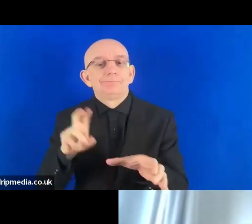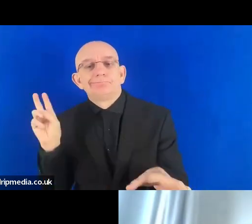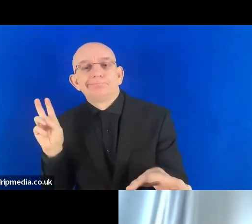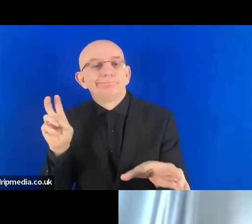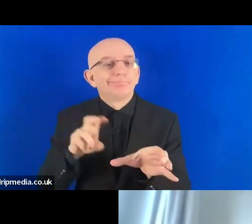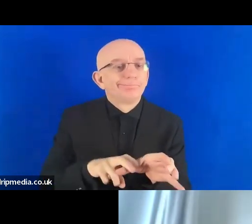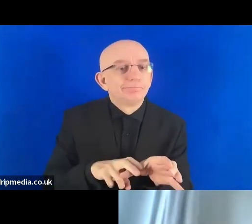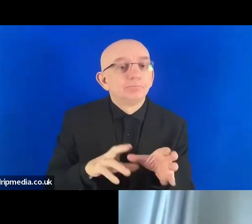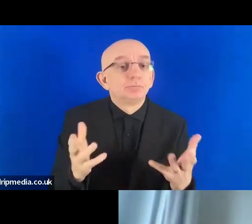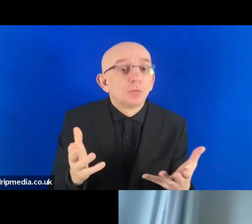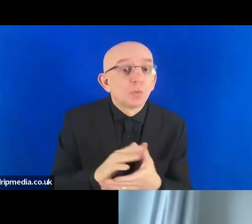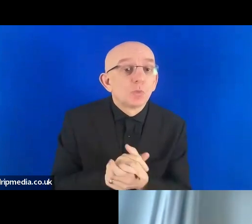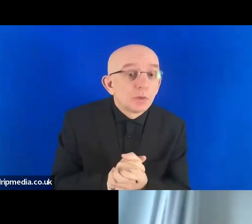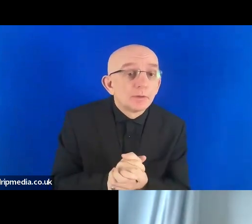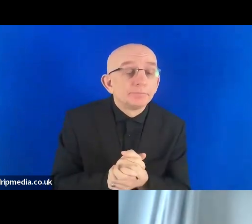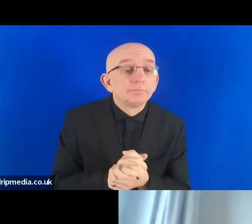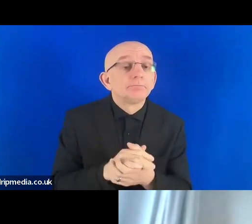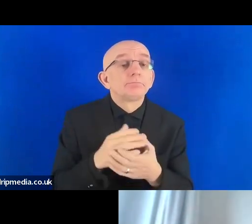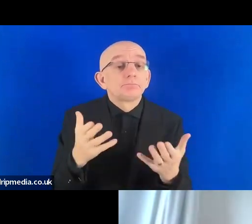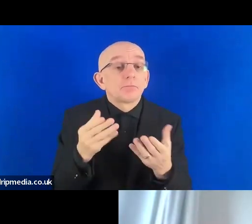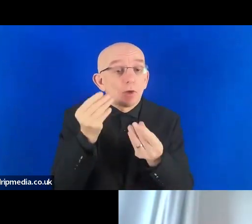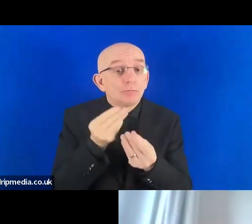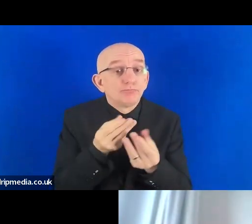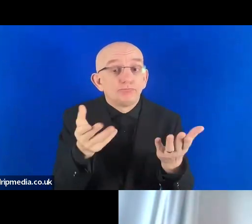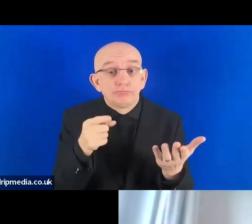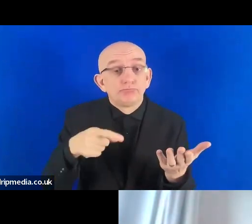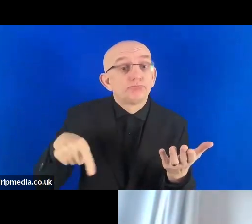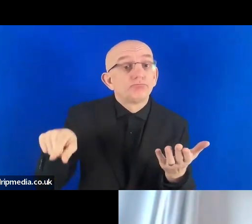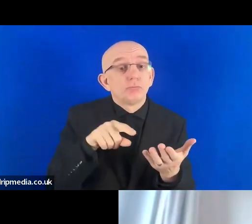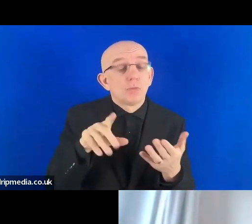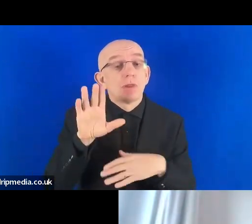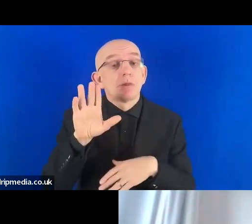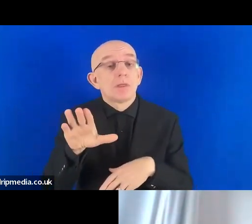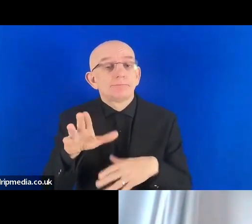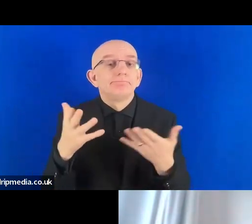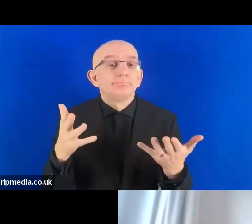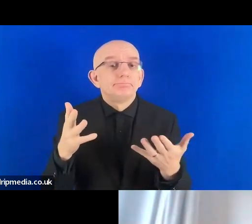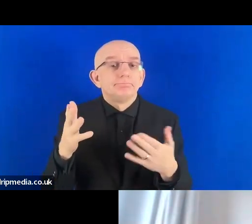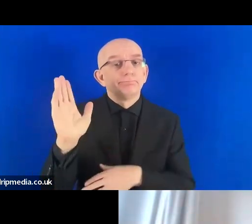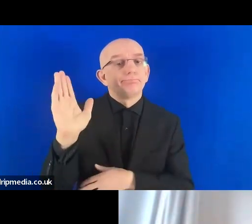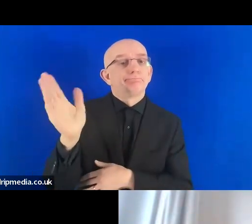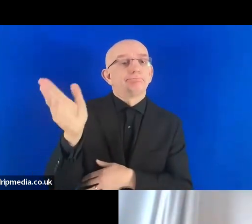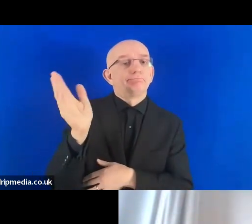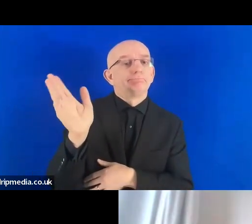because I know there are lots of questions around that, etcetera, etcetera, for any of the access funded, individuals